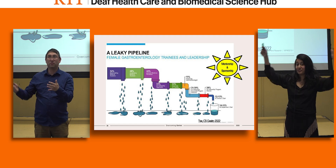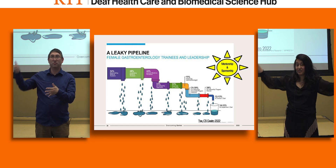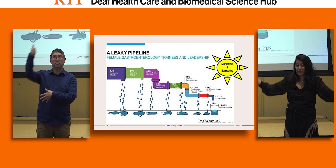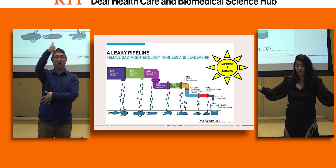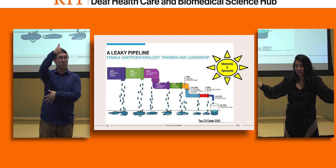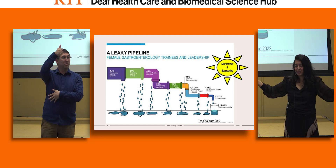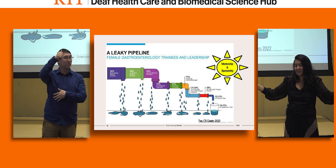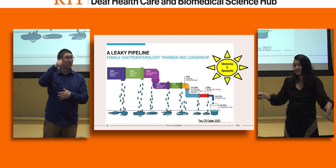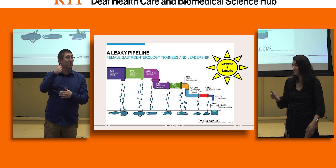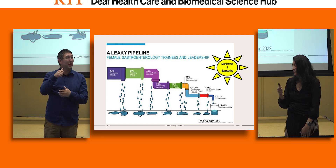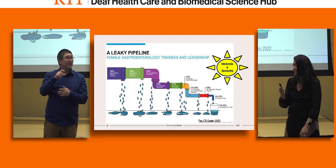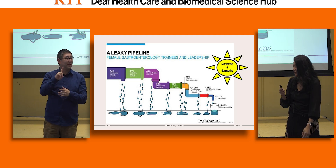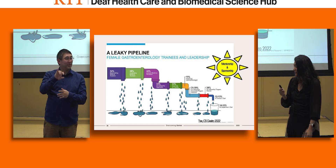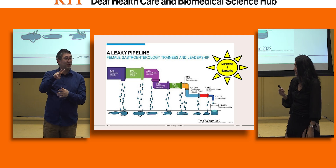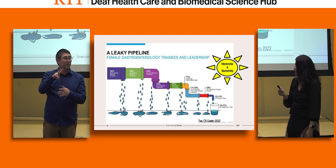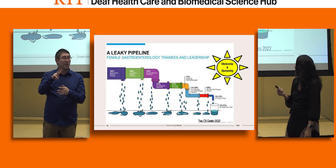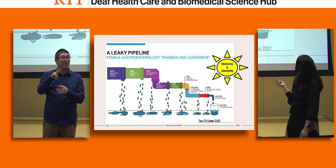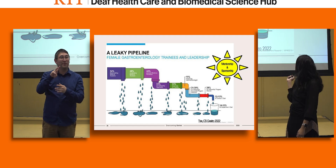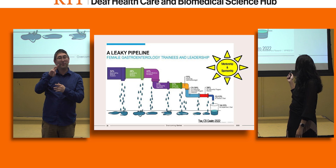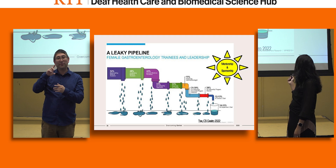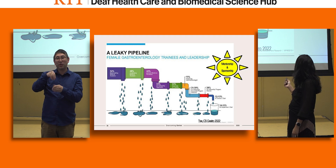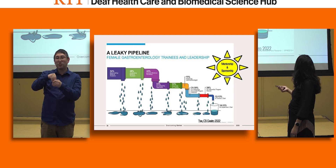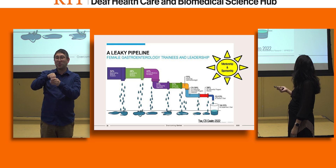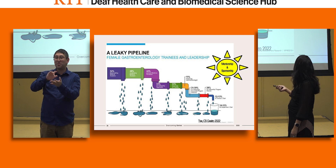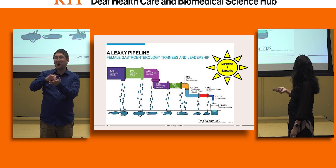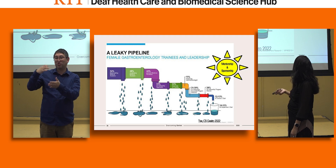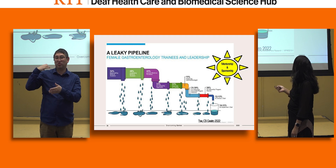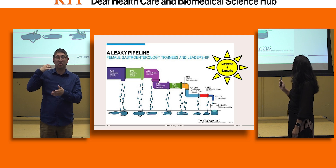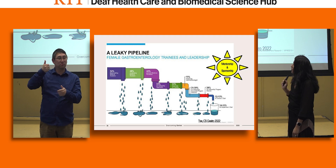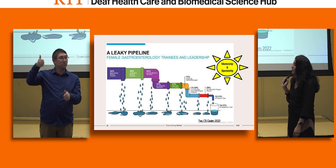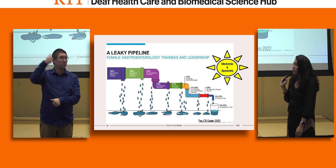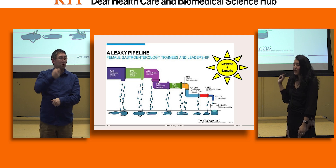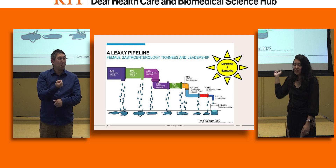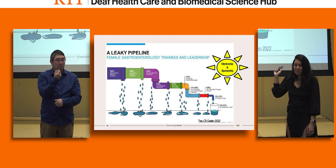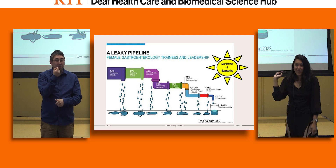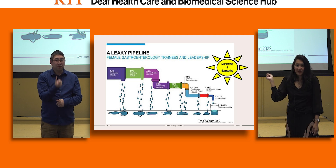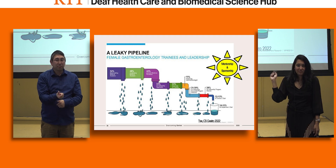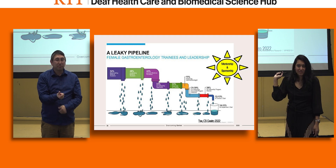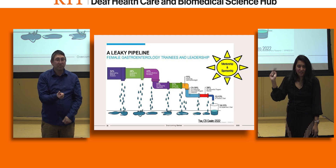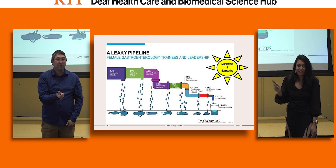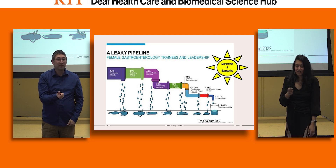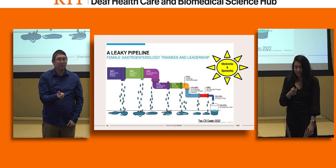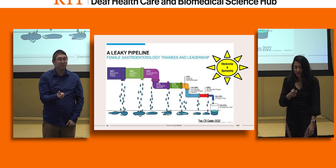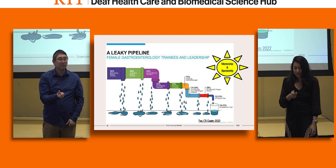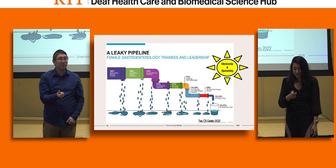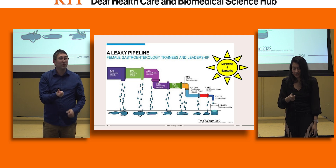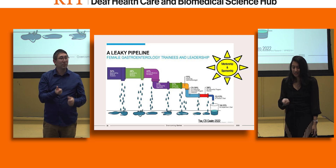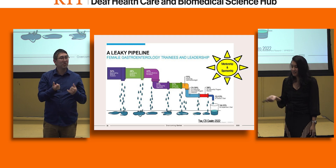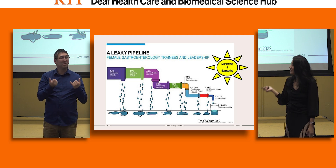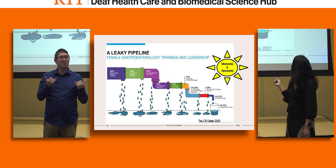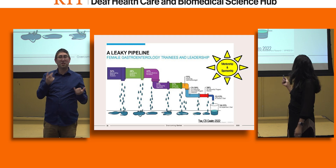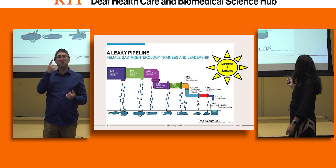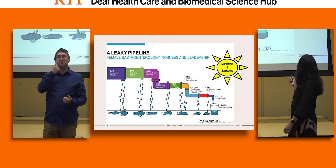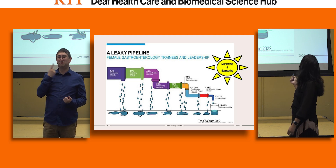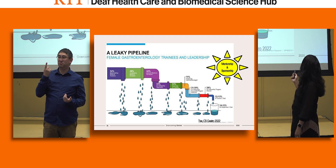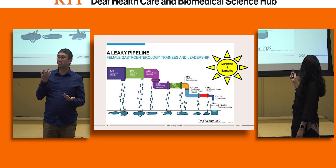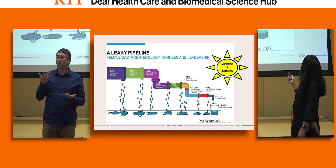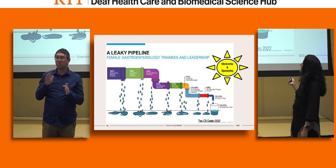of internal medicine chairs, even less. So, what might change the calculus?